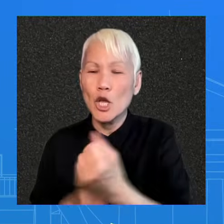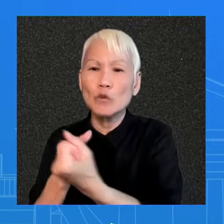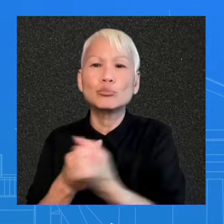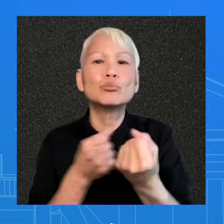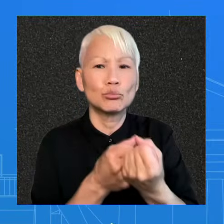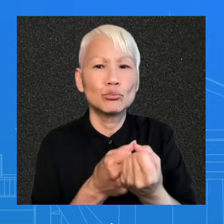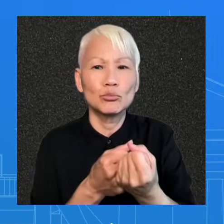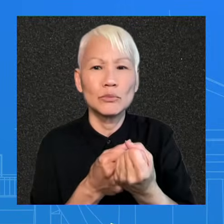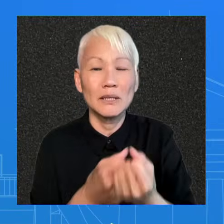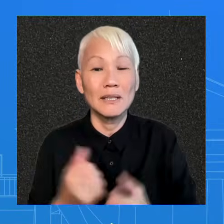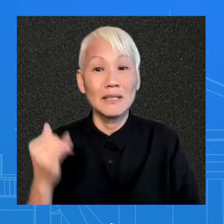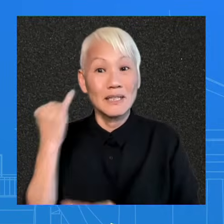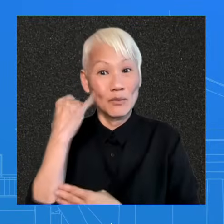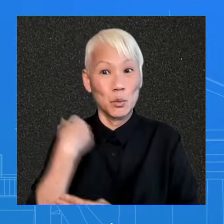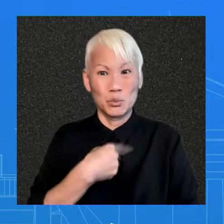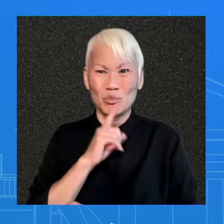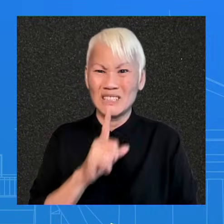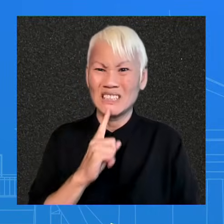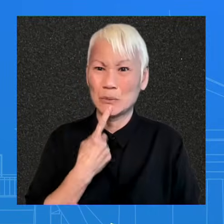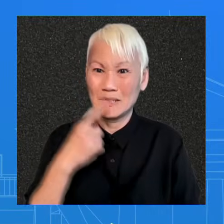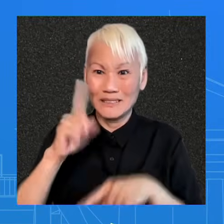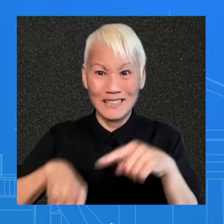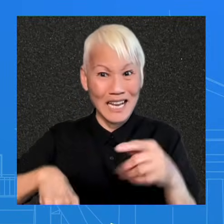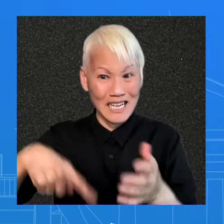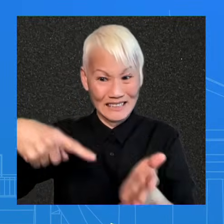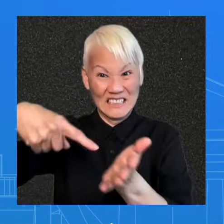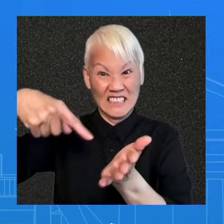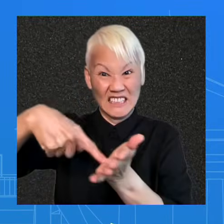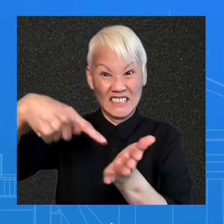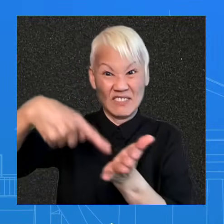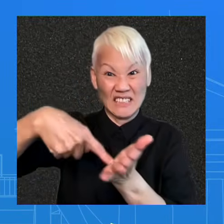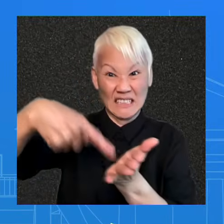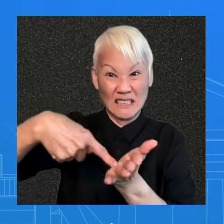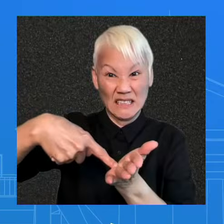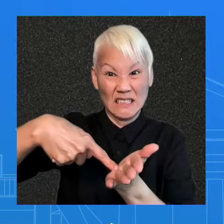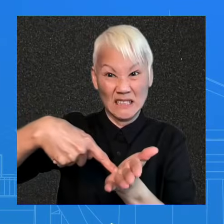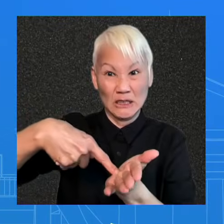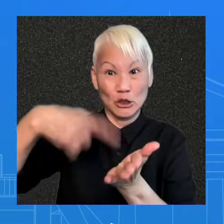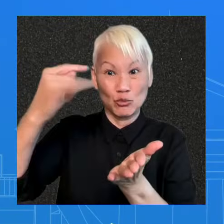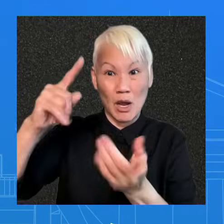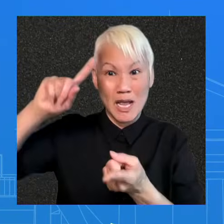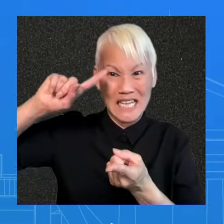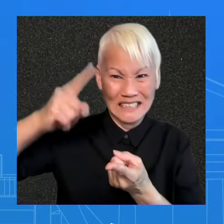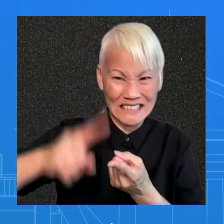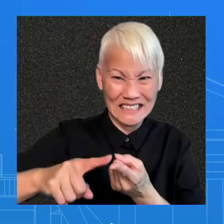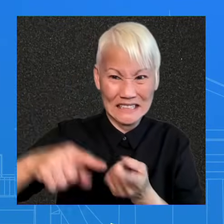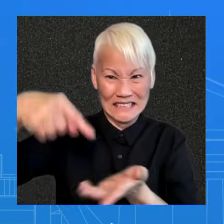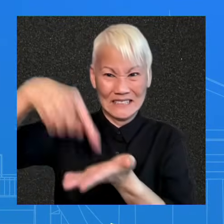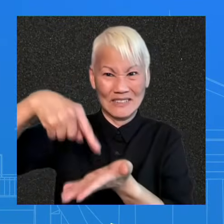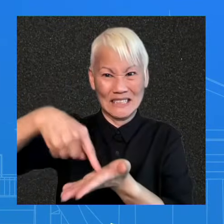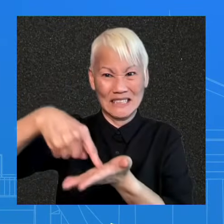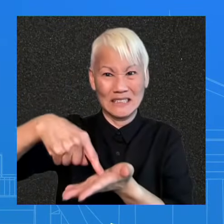really serious about making sure that we reduce the deficit, the President put forth a plan, a budget plan March